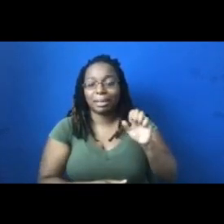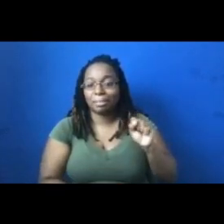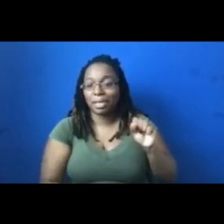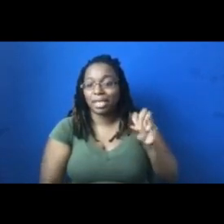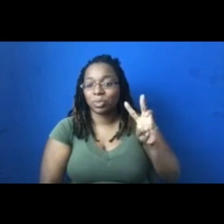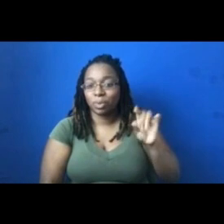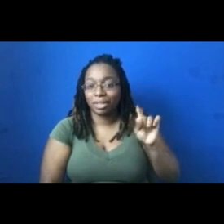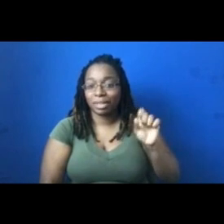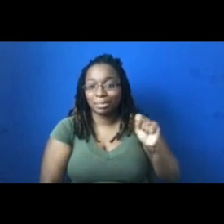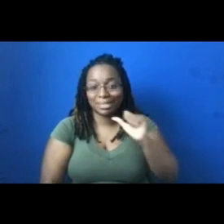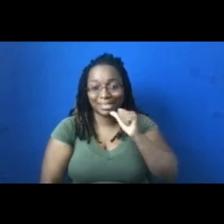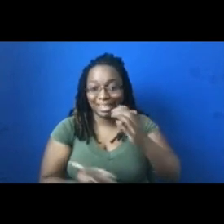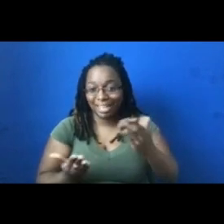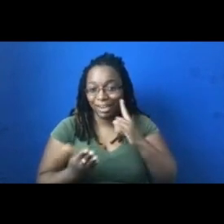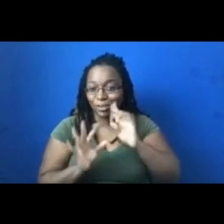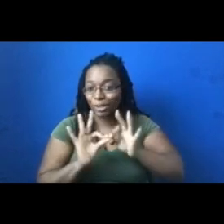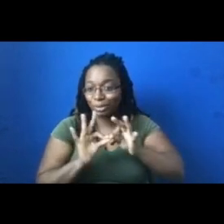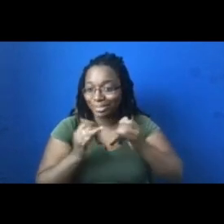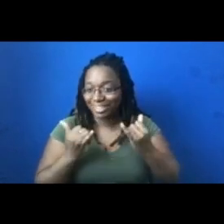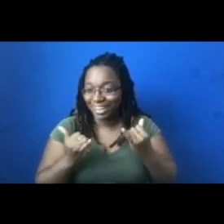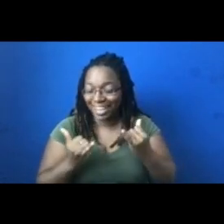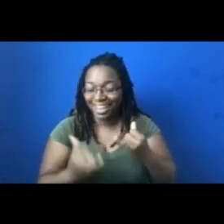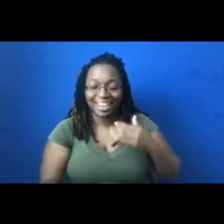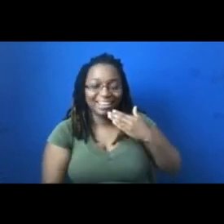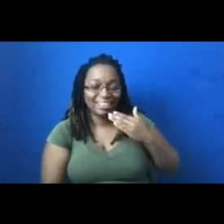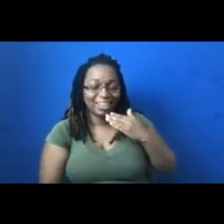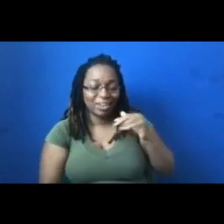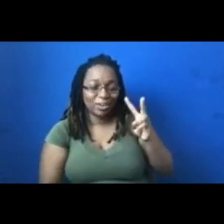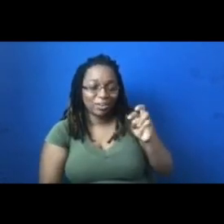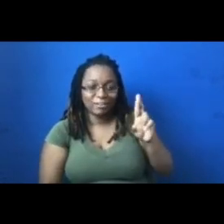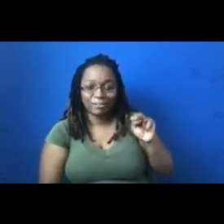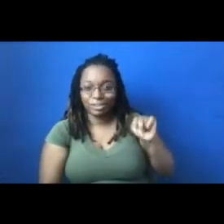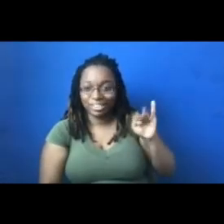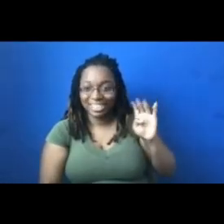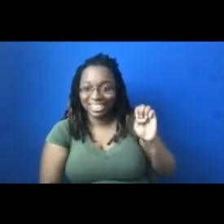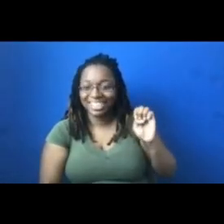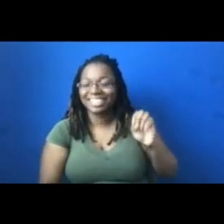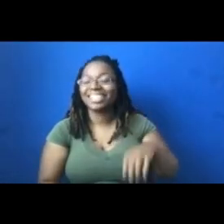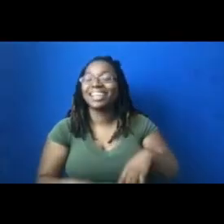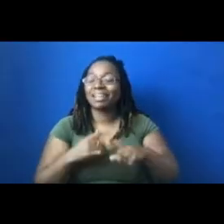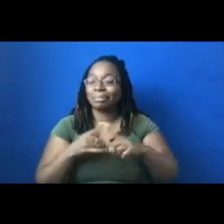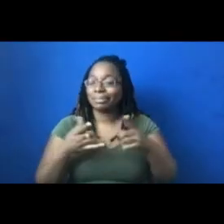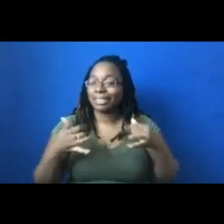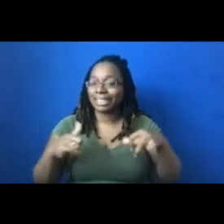today, thank you very nice. You would steal that information